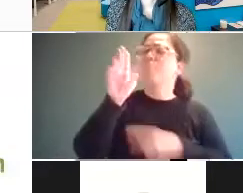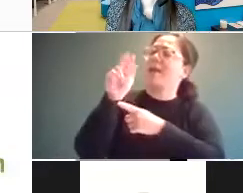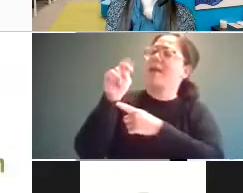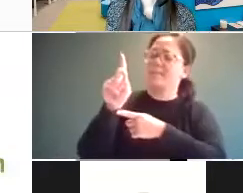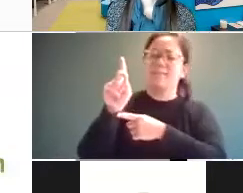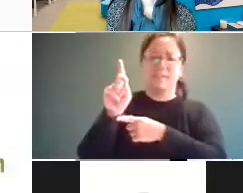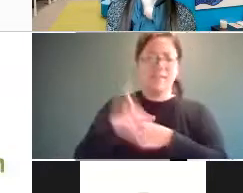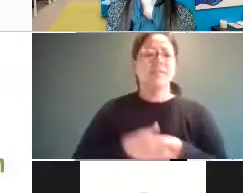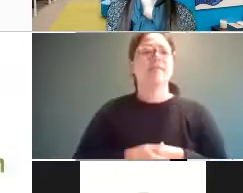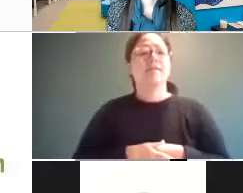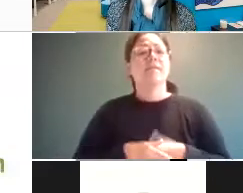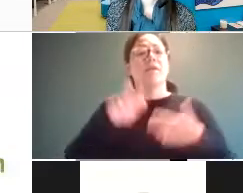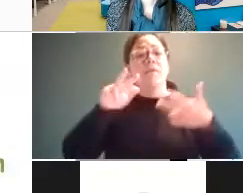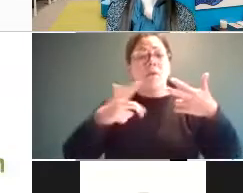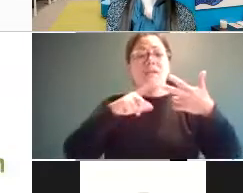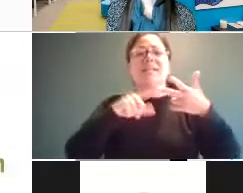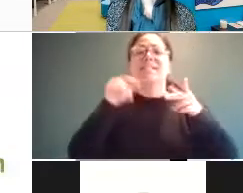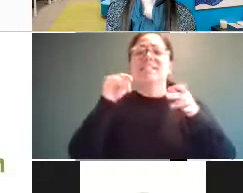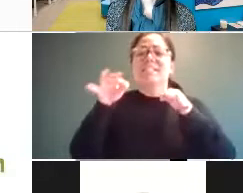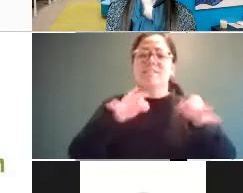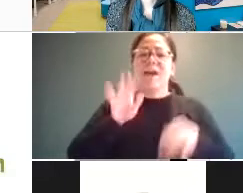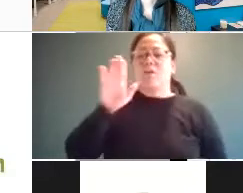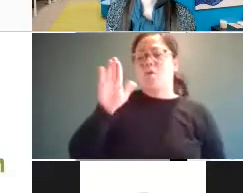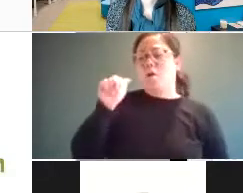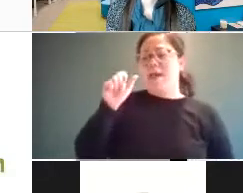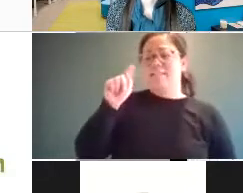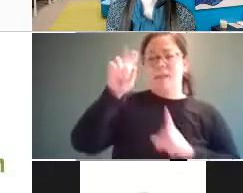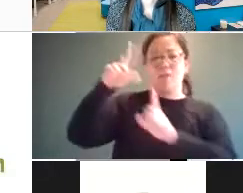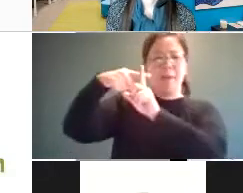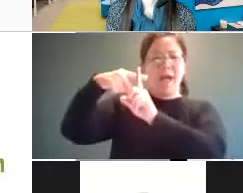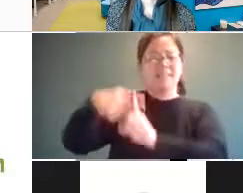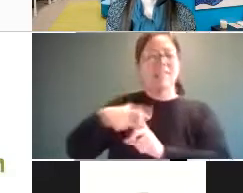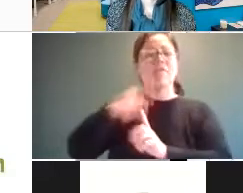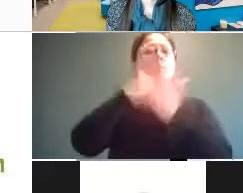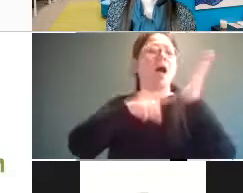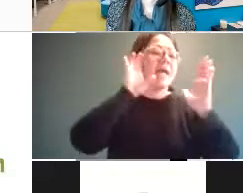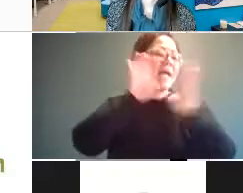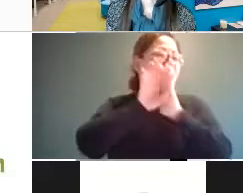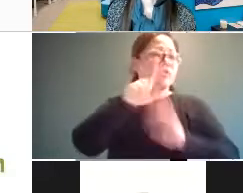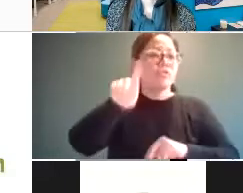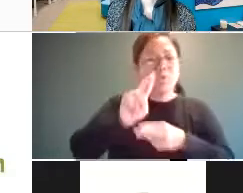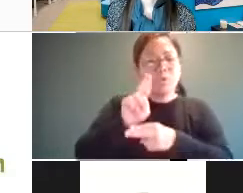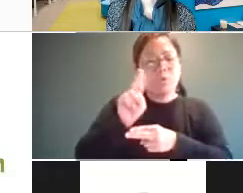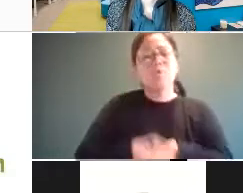And these are going to be things like the images used to represent your brand, your brand logo,